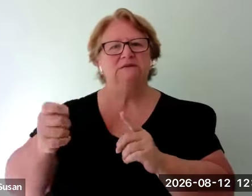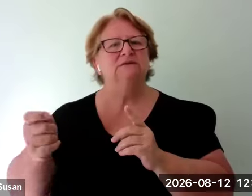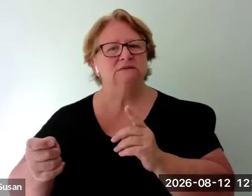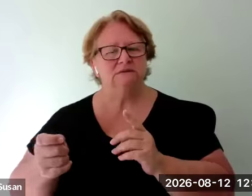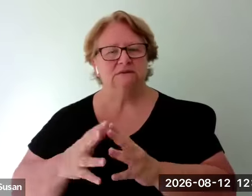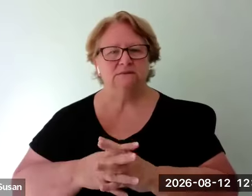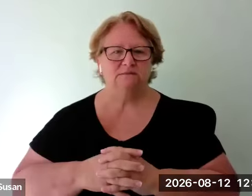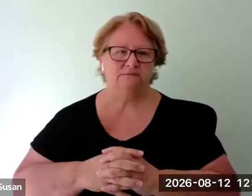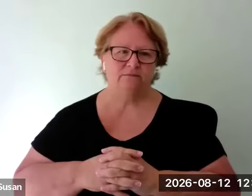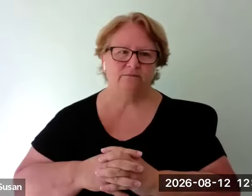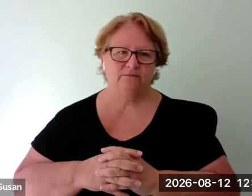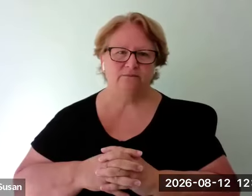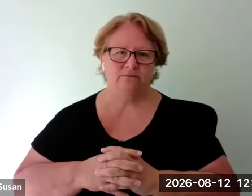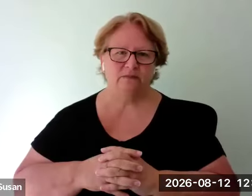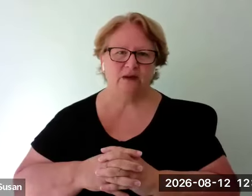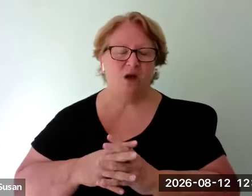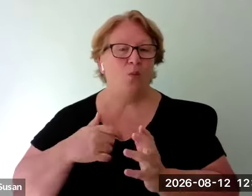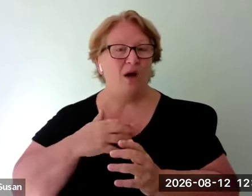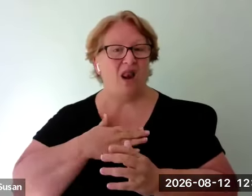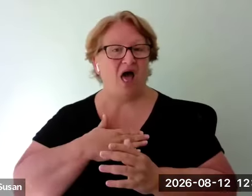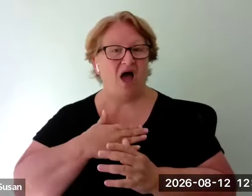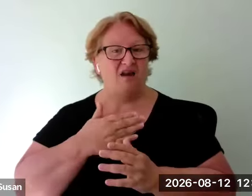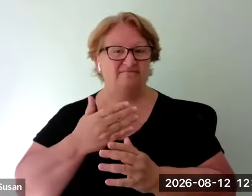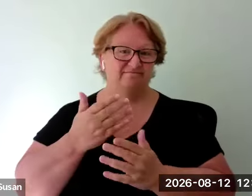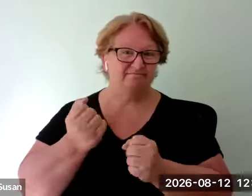Fellowships and as I said we' ll finish with key reminders